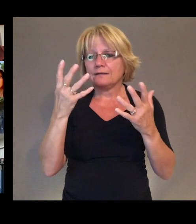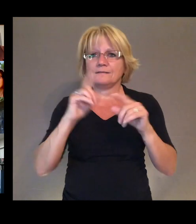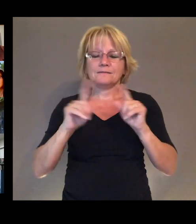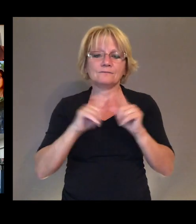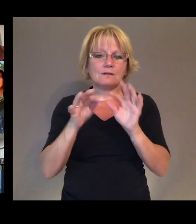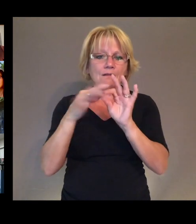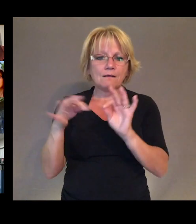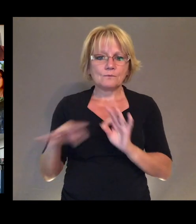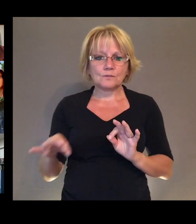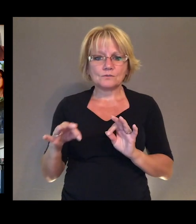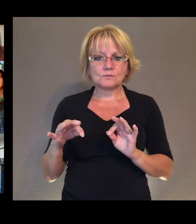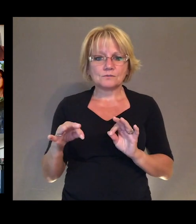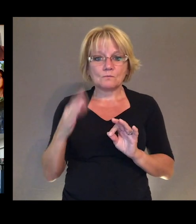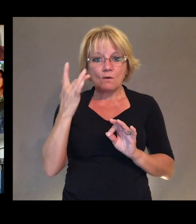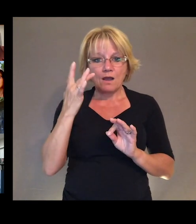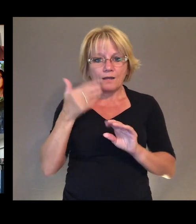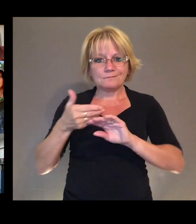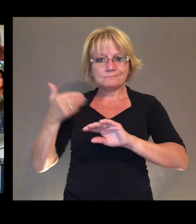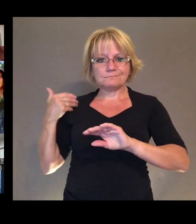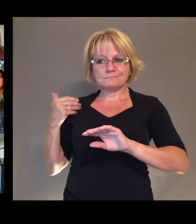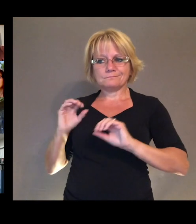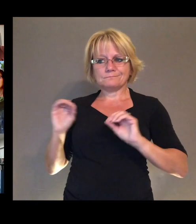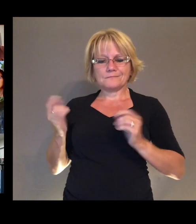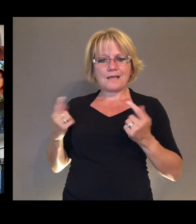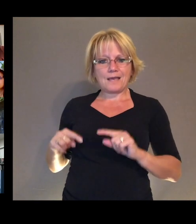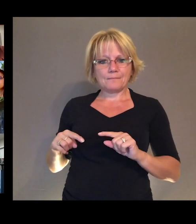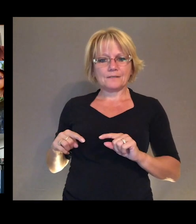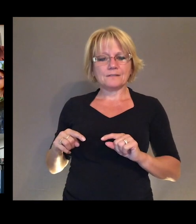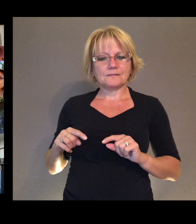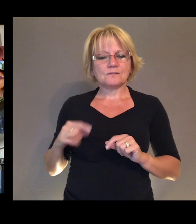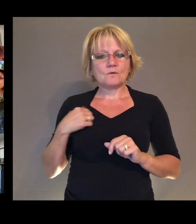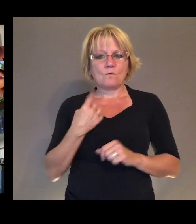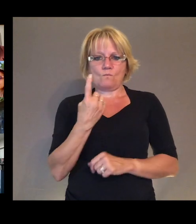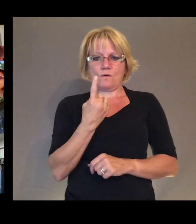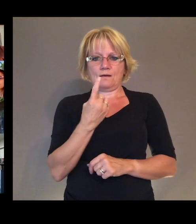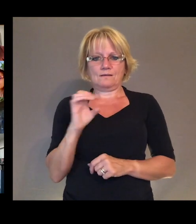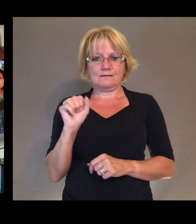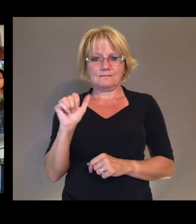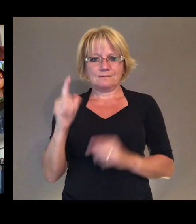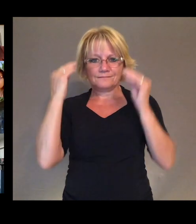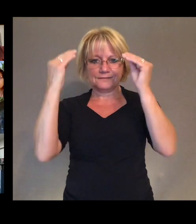We're a very low incidence school. So I'm the one ESL teacher. And I kind of got thrown into it